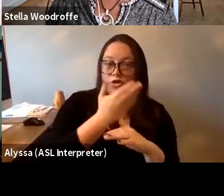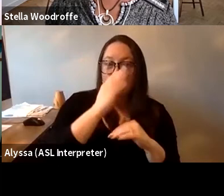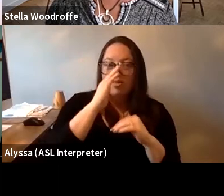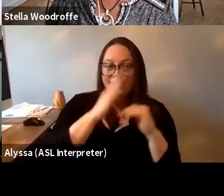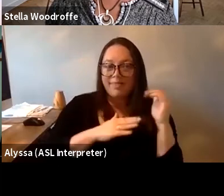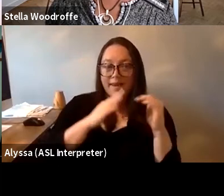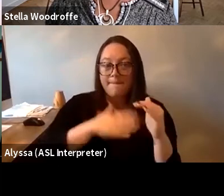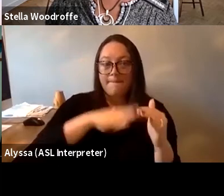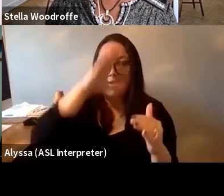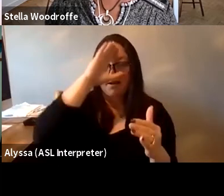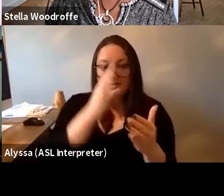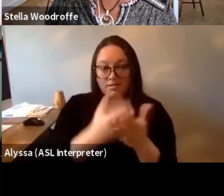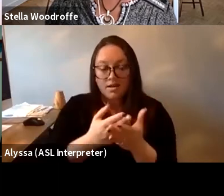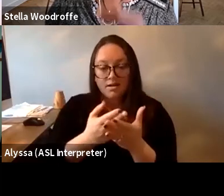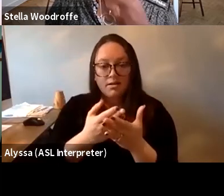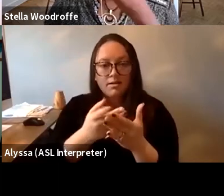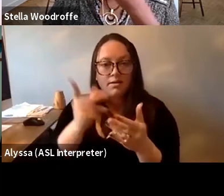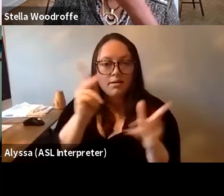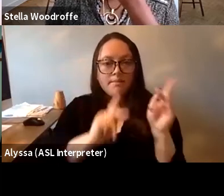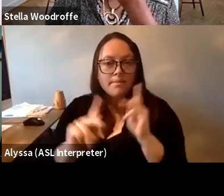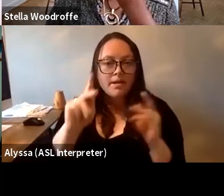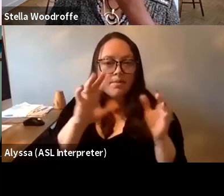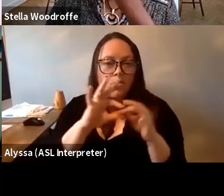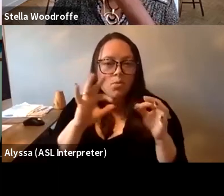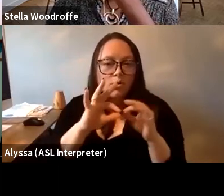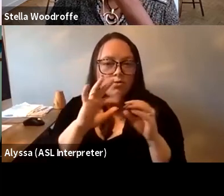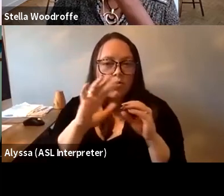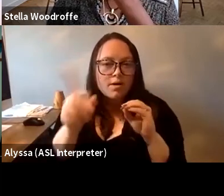were talking about different, you know, shock therapies and